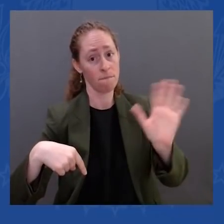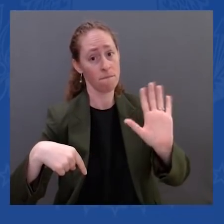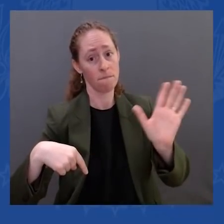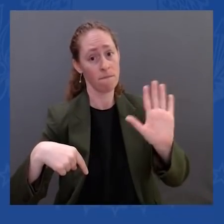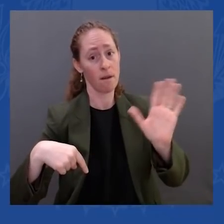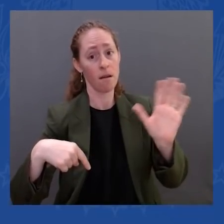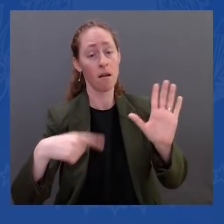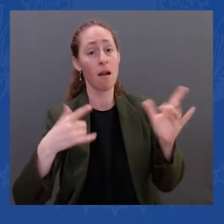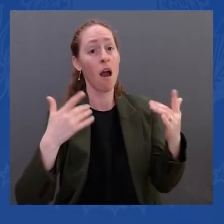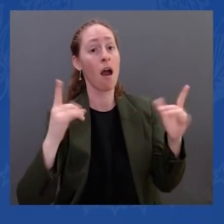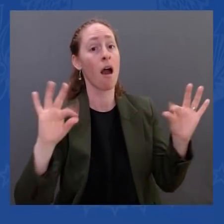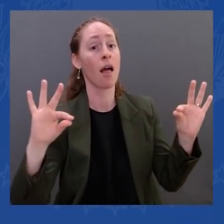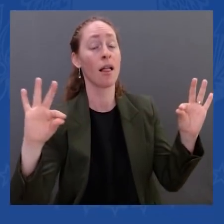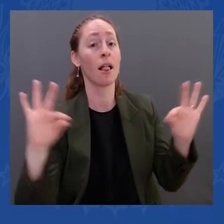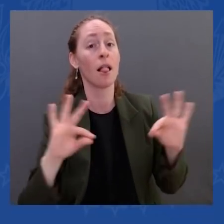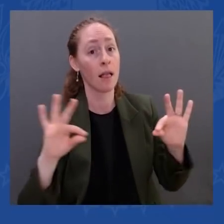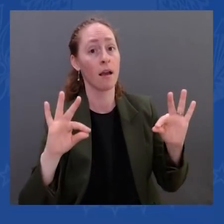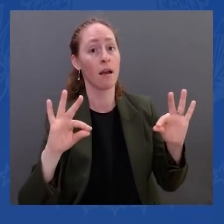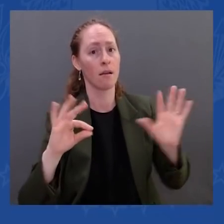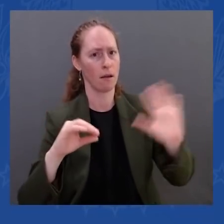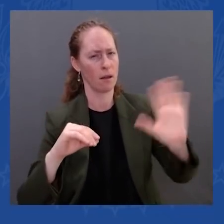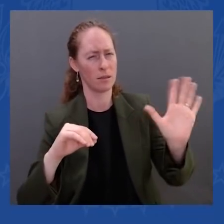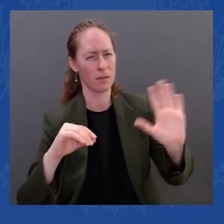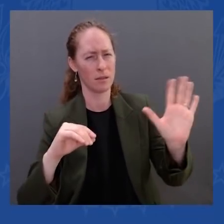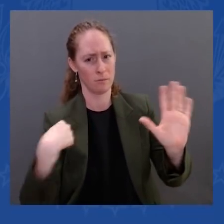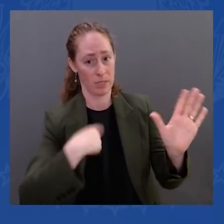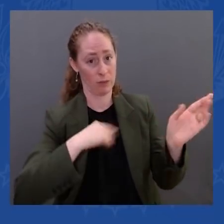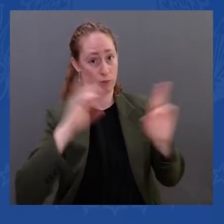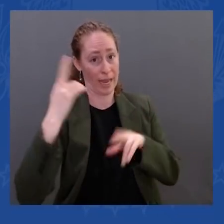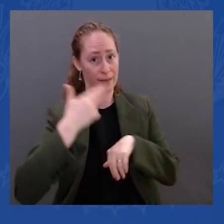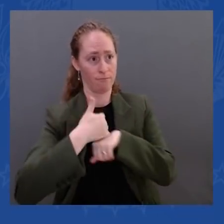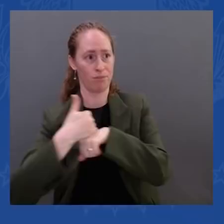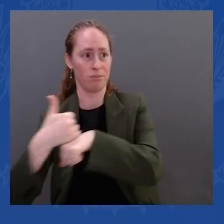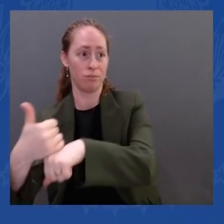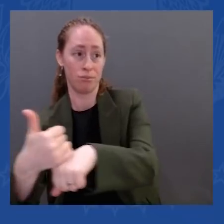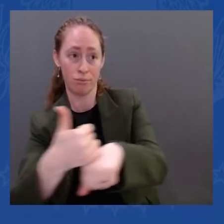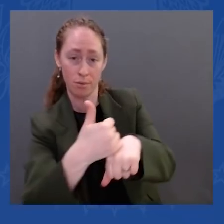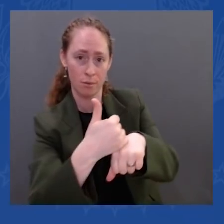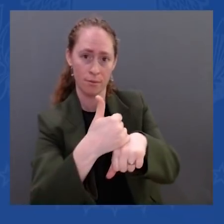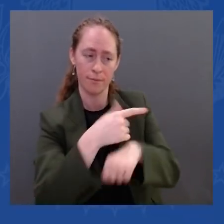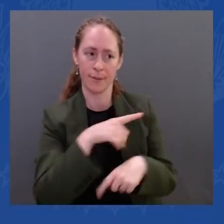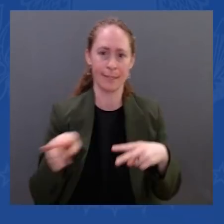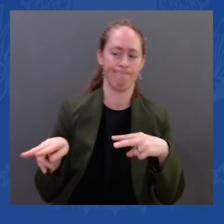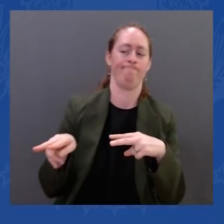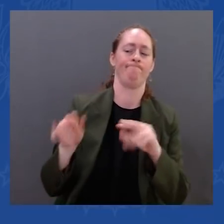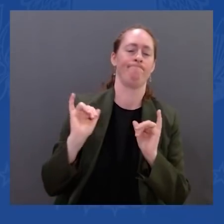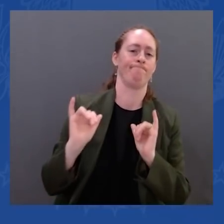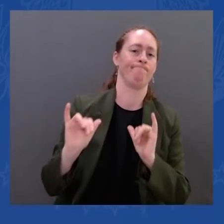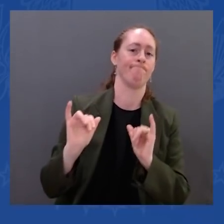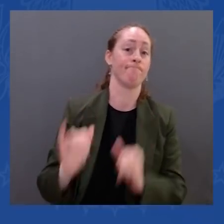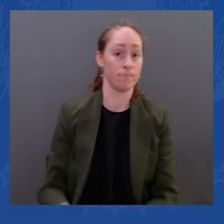will have even deeper confidence on this alliance so that that in turn will lead to regional peace and stability.